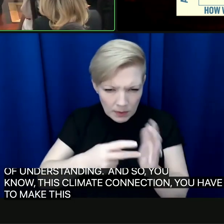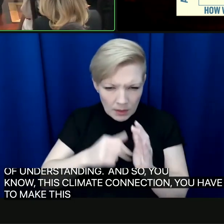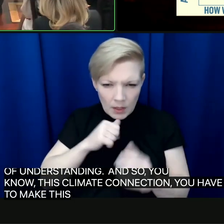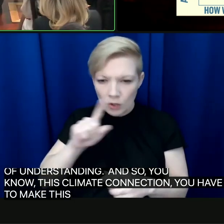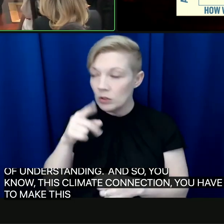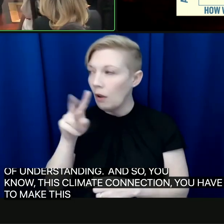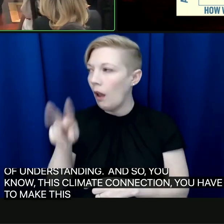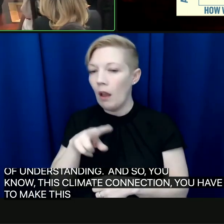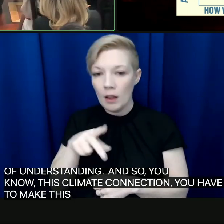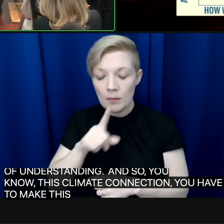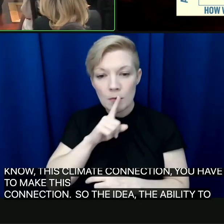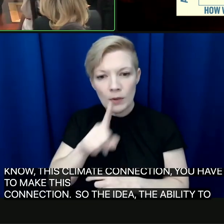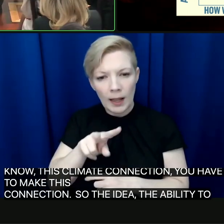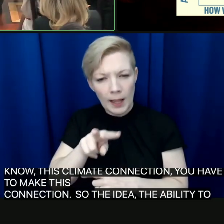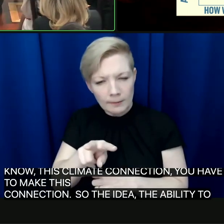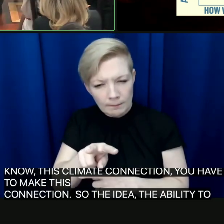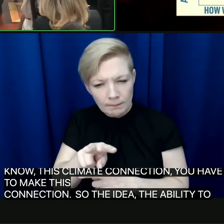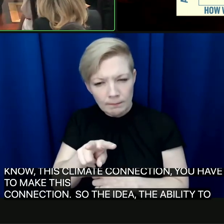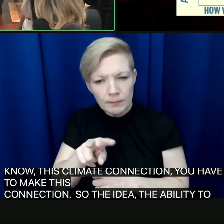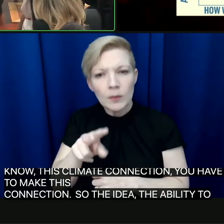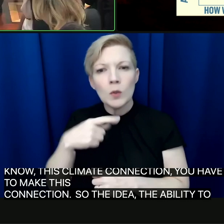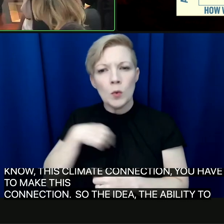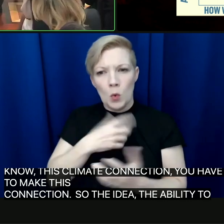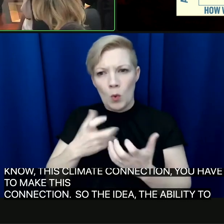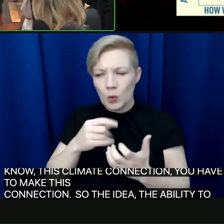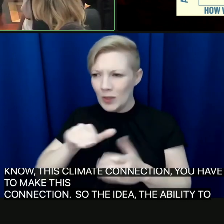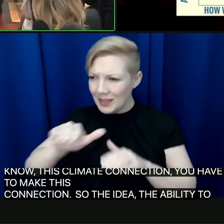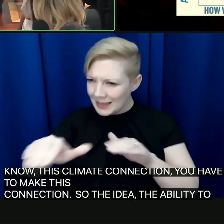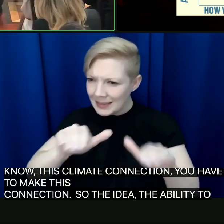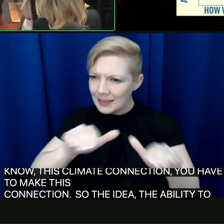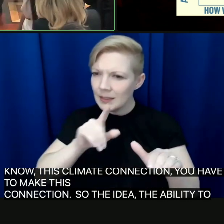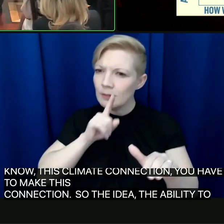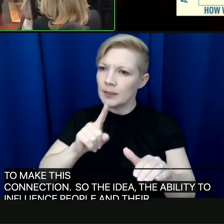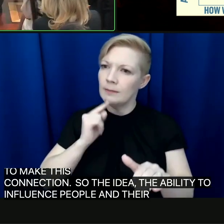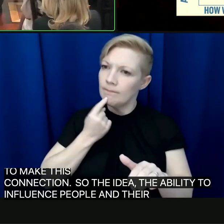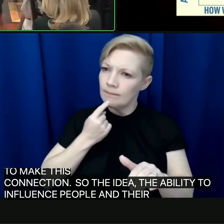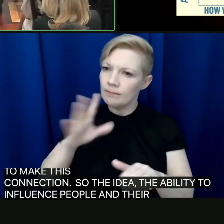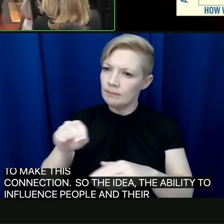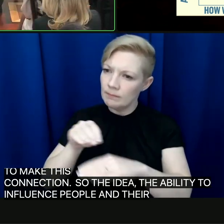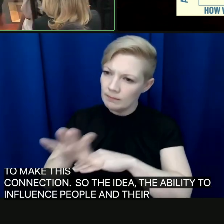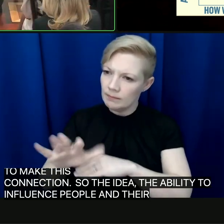and their attitudes about global warming and then how well is that influence understood?